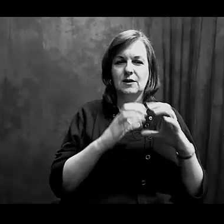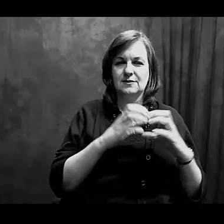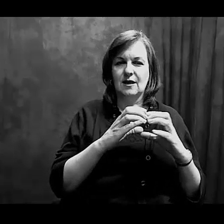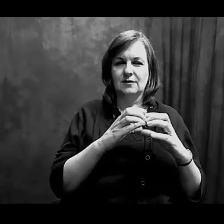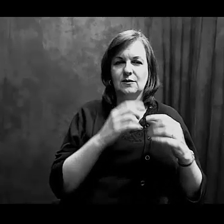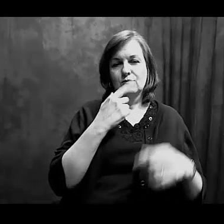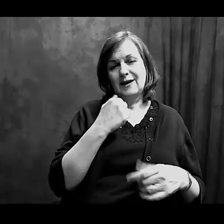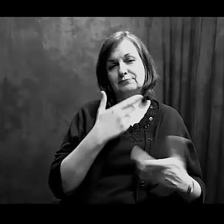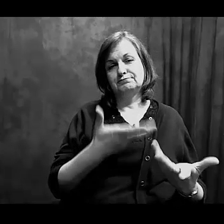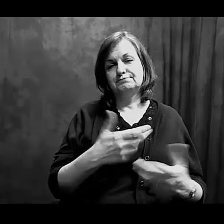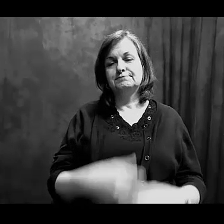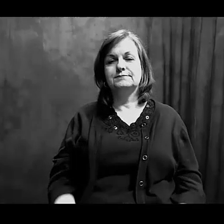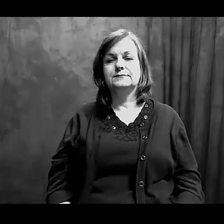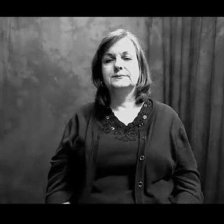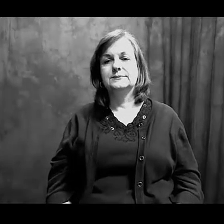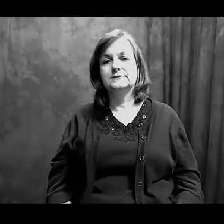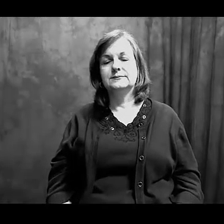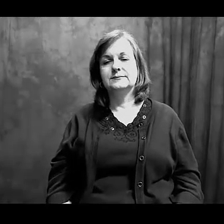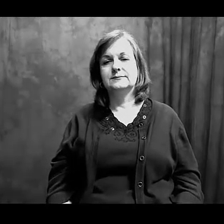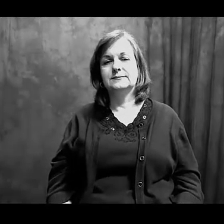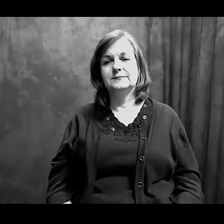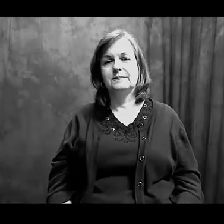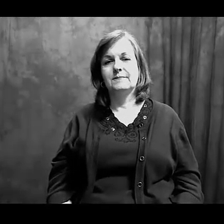and then the red blood cells